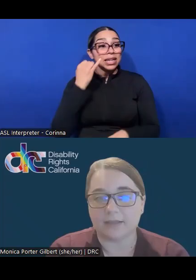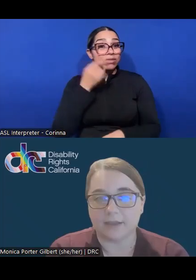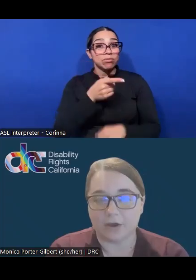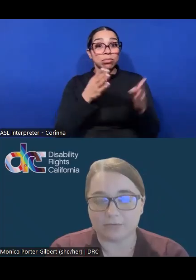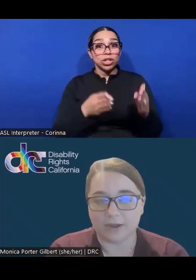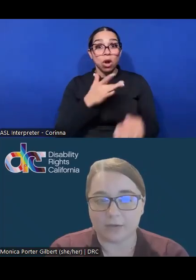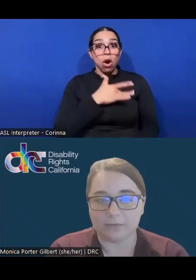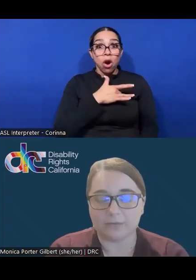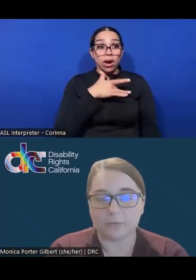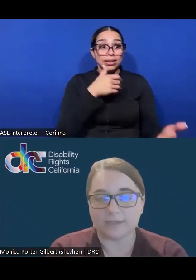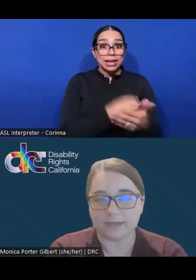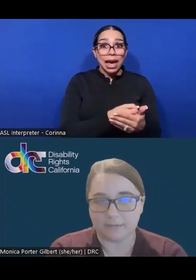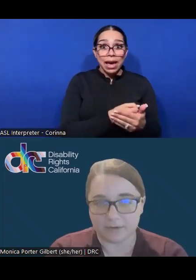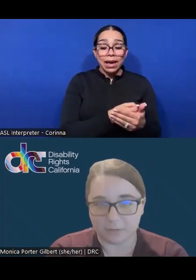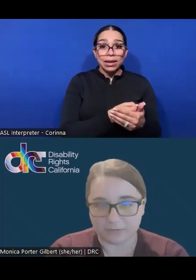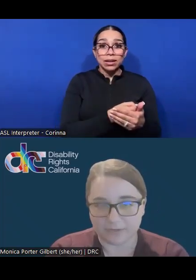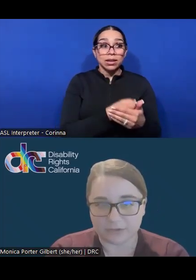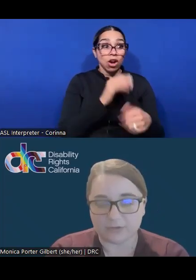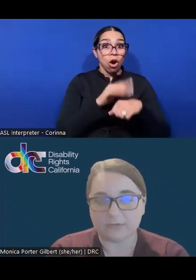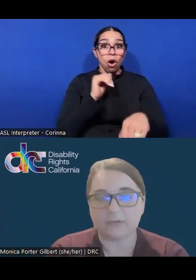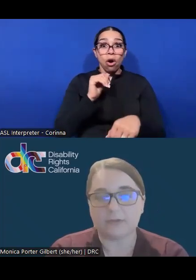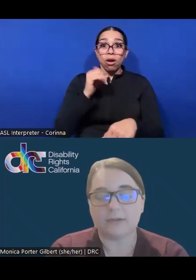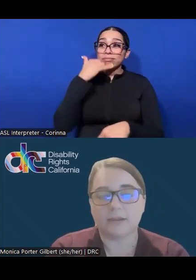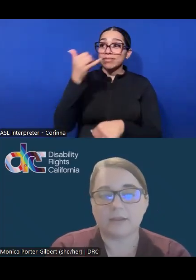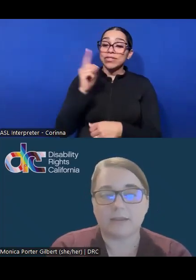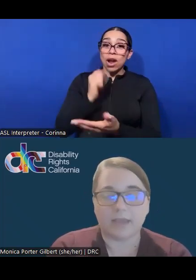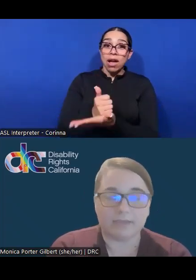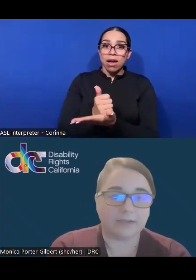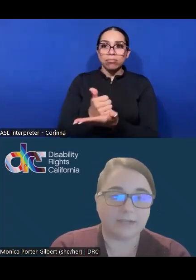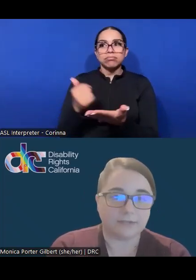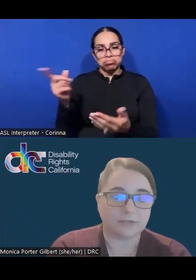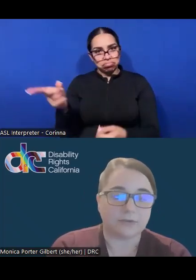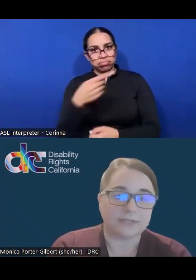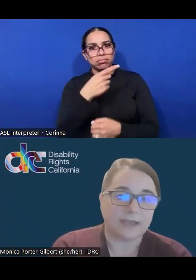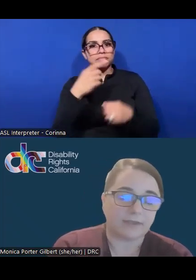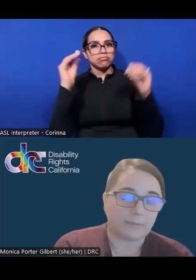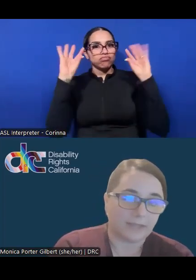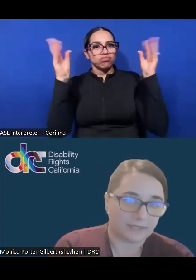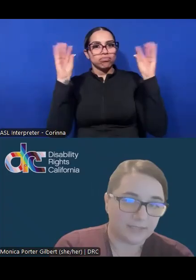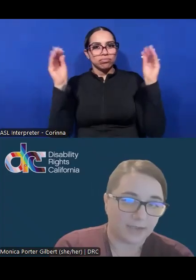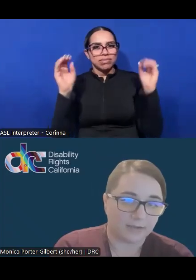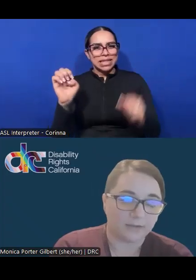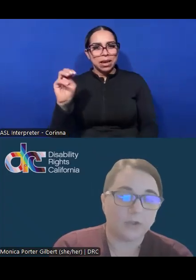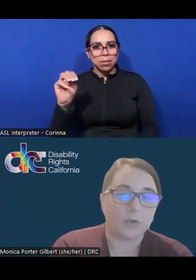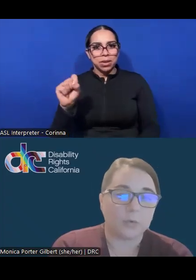and they call for help, we send a medical professional. If an individual is having a panic attack,